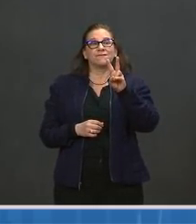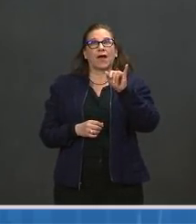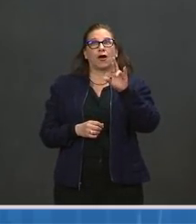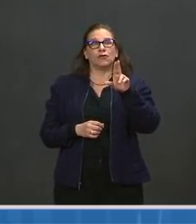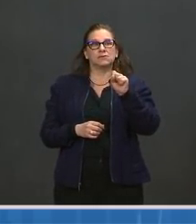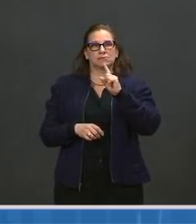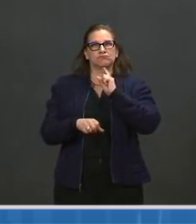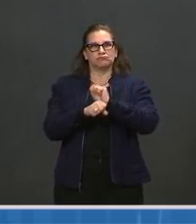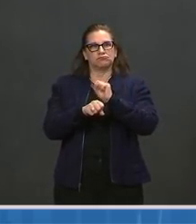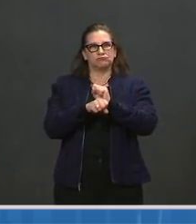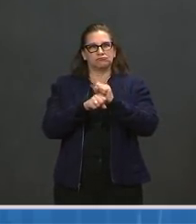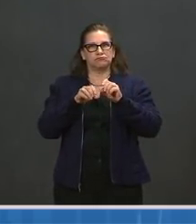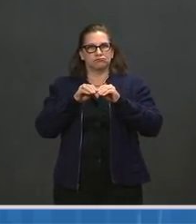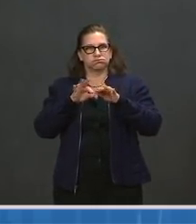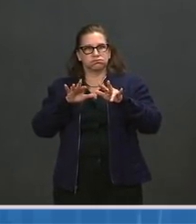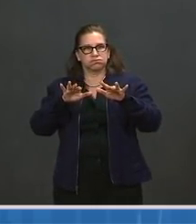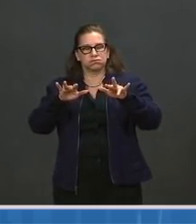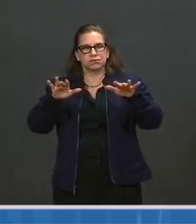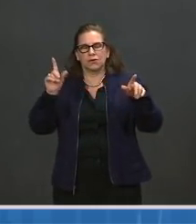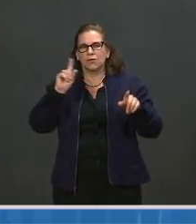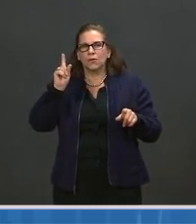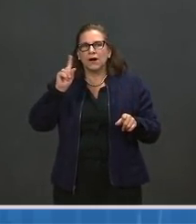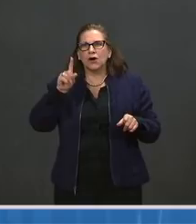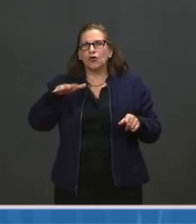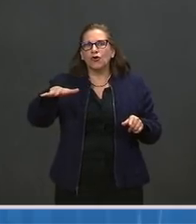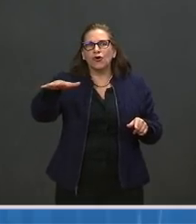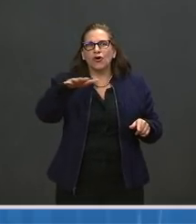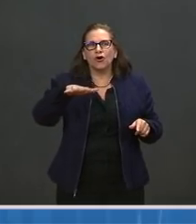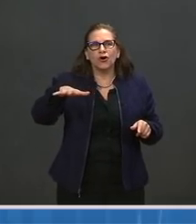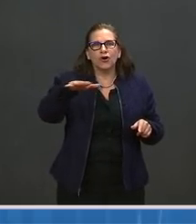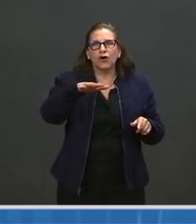over 60 percent of the shots have gone to people of color.